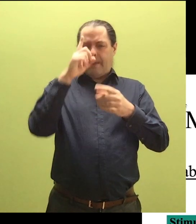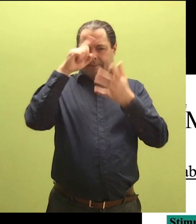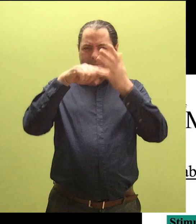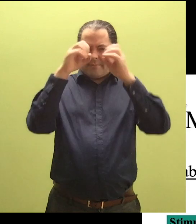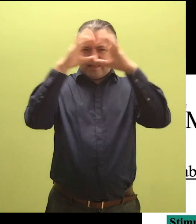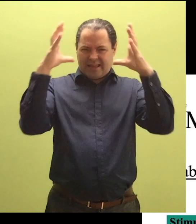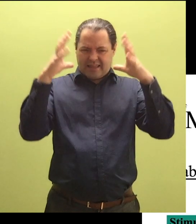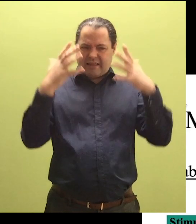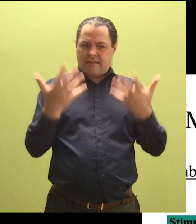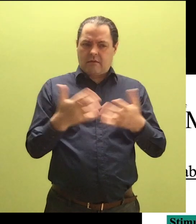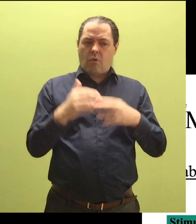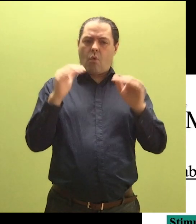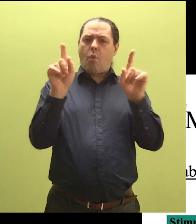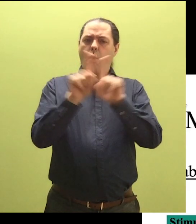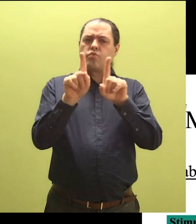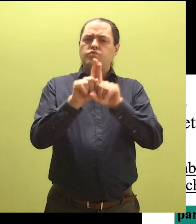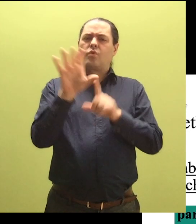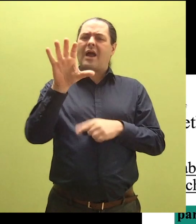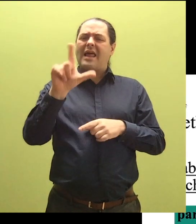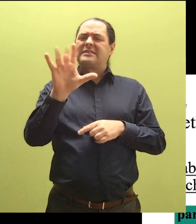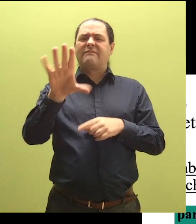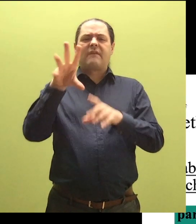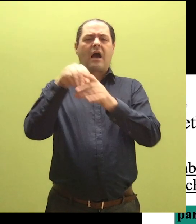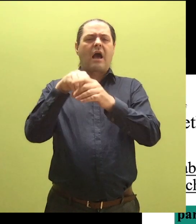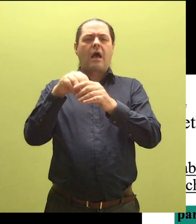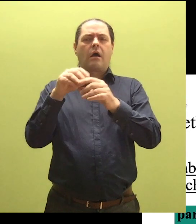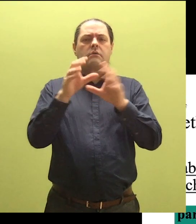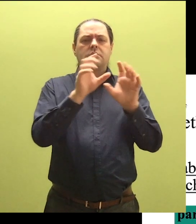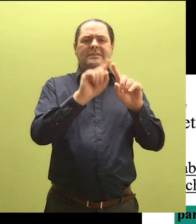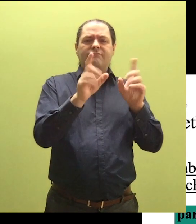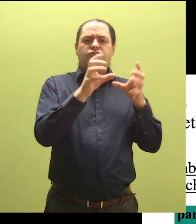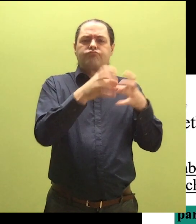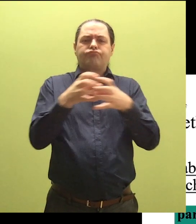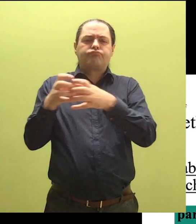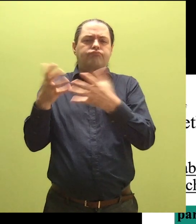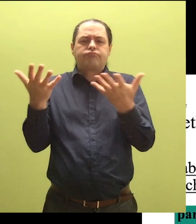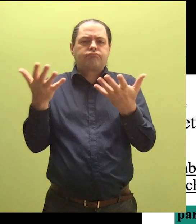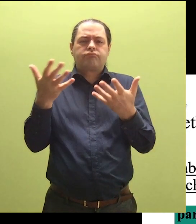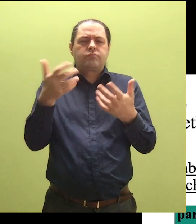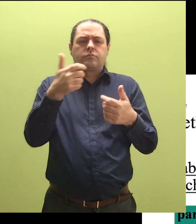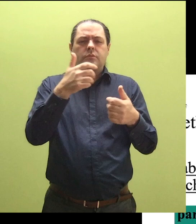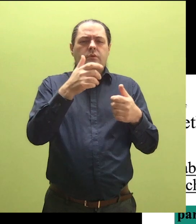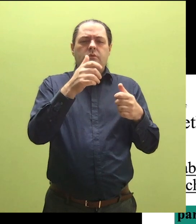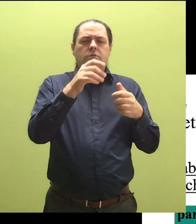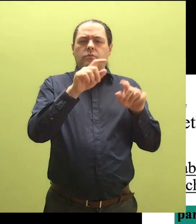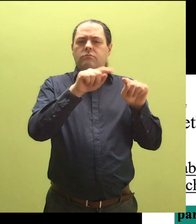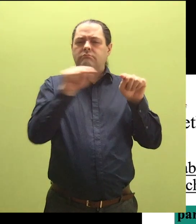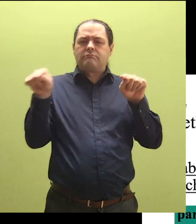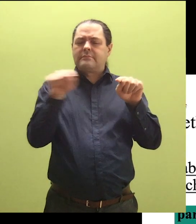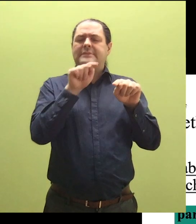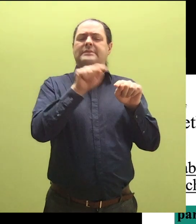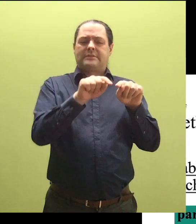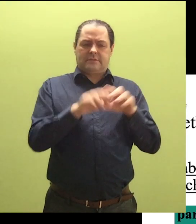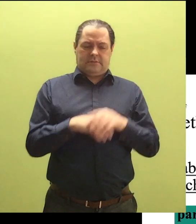classifier predicates. Then, we arranged this data frame for